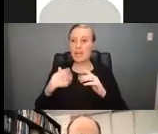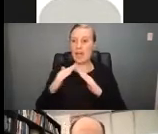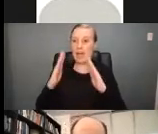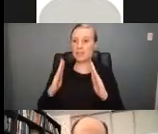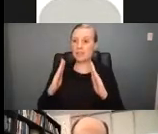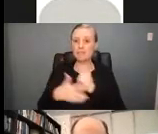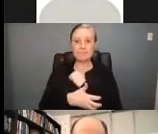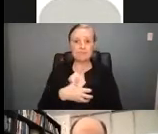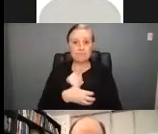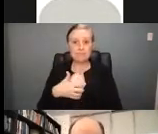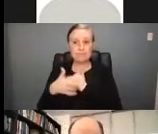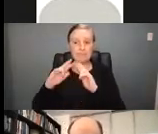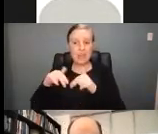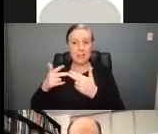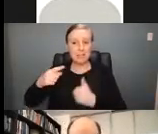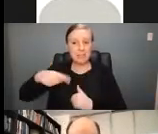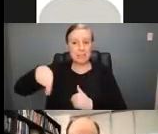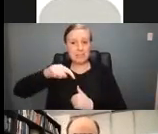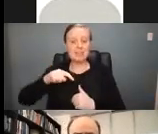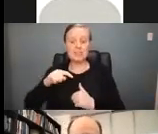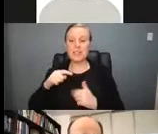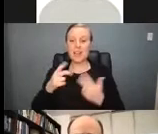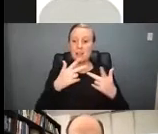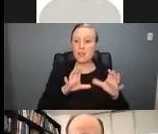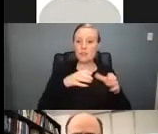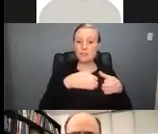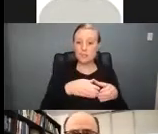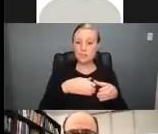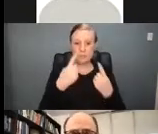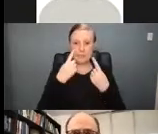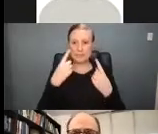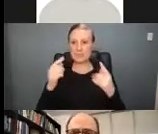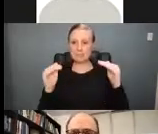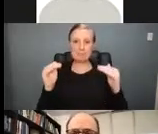we now have high numbers for affordability, we have not solved the affordability problem.